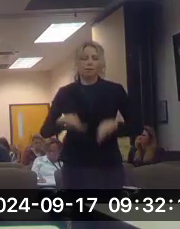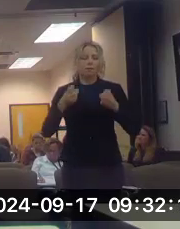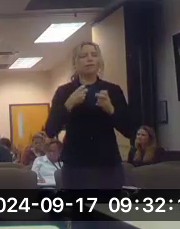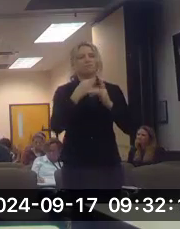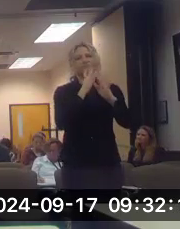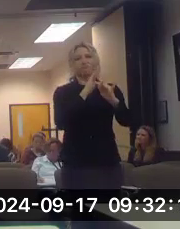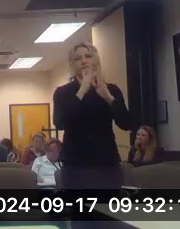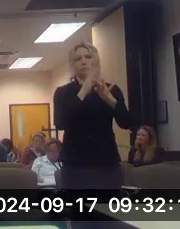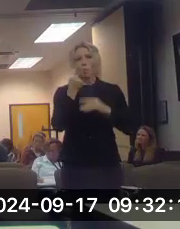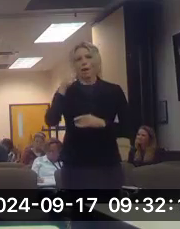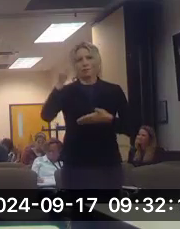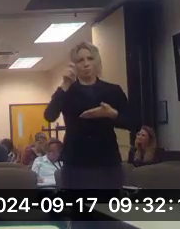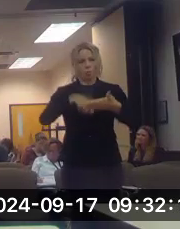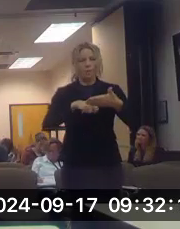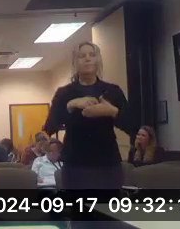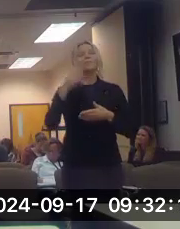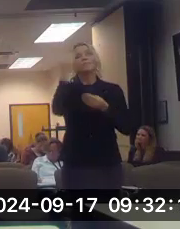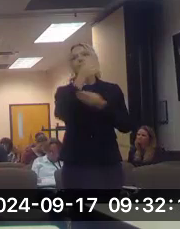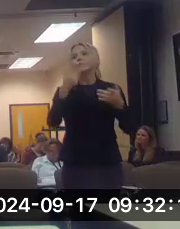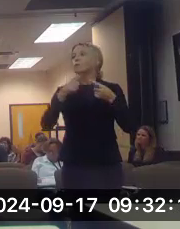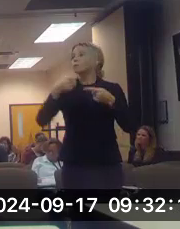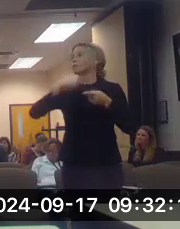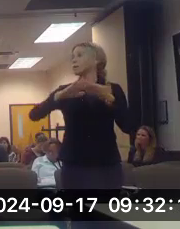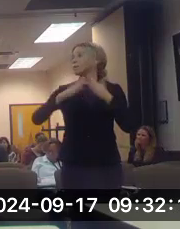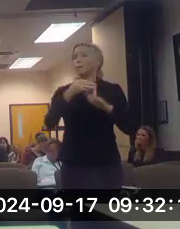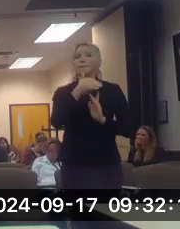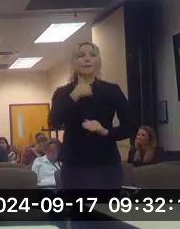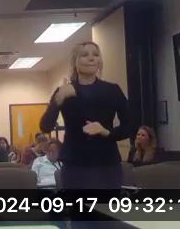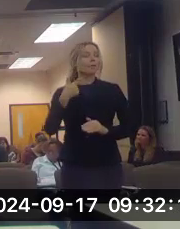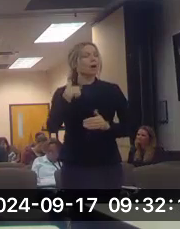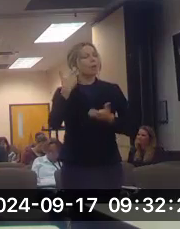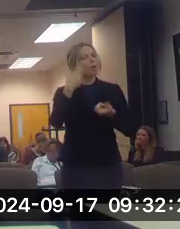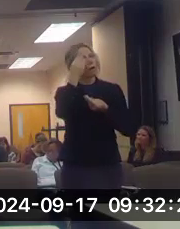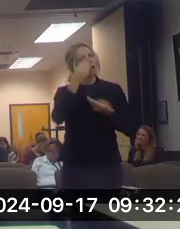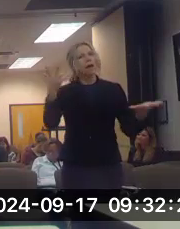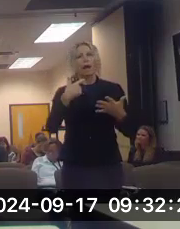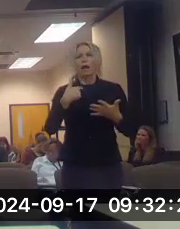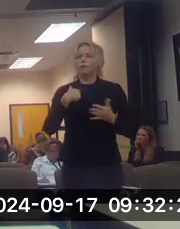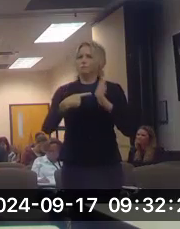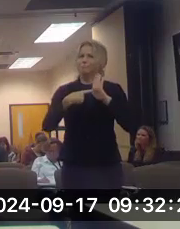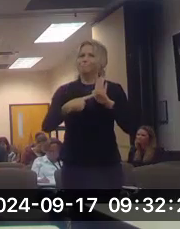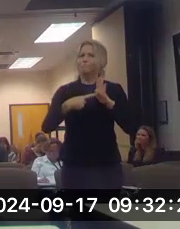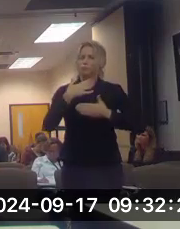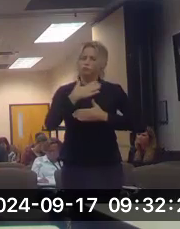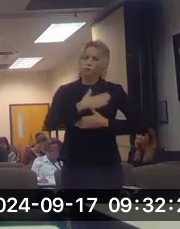Reginald Parson: committee members. I would like to express Reginald Parson: my sincere appreciation for the diligent work